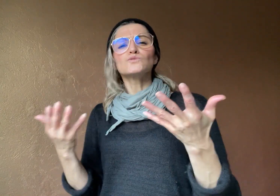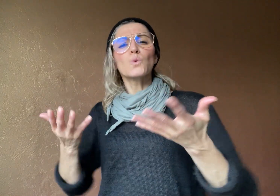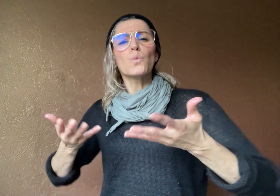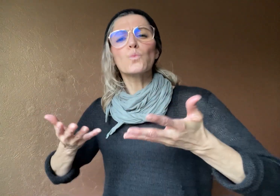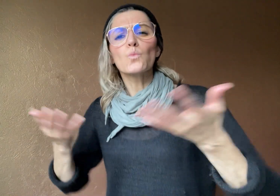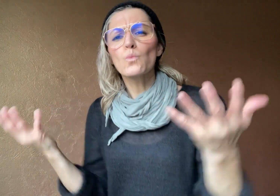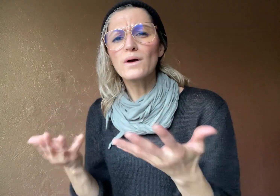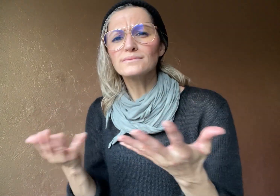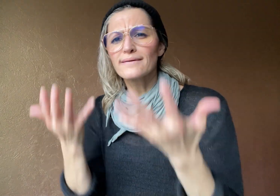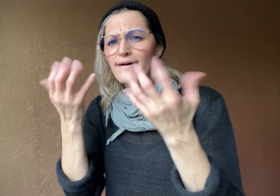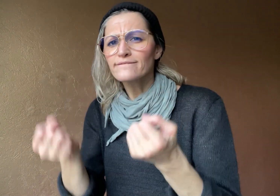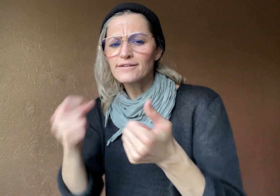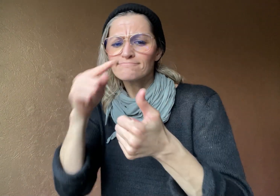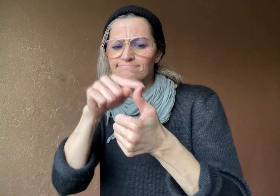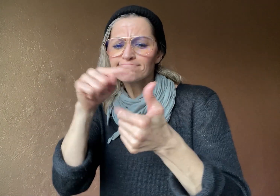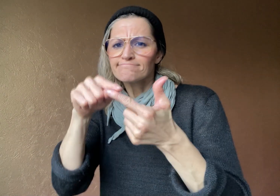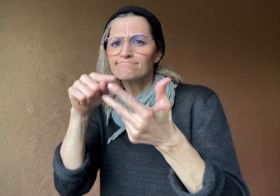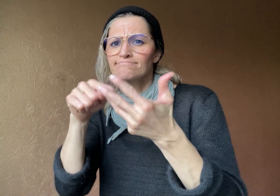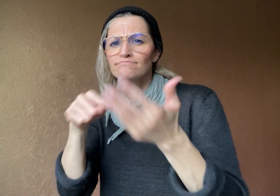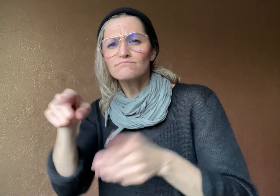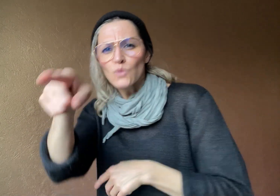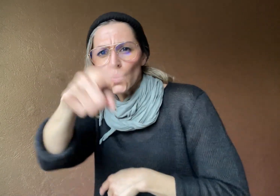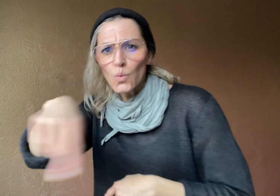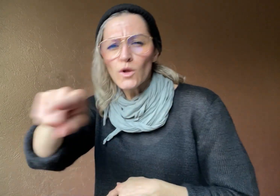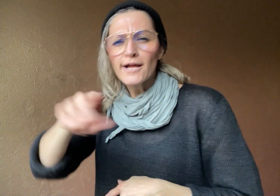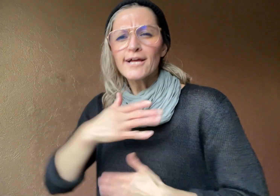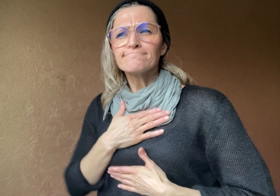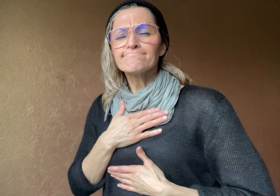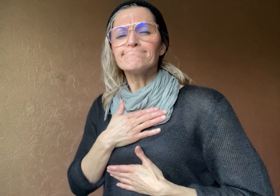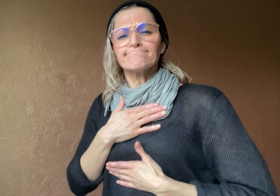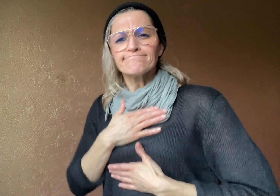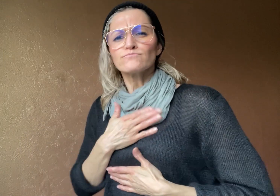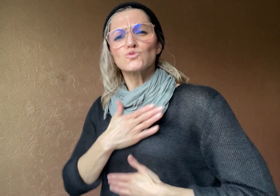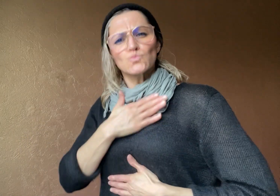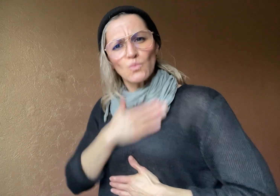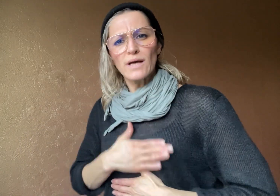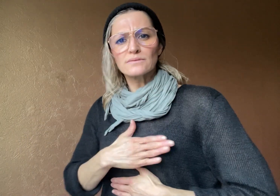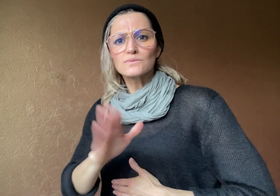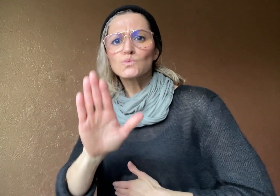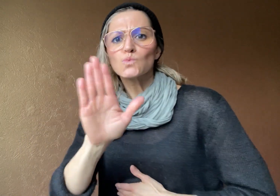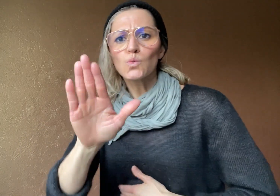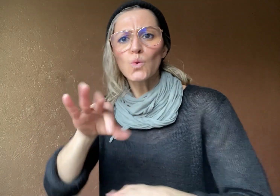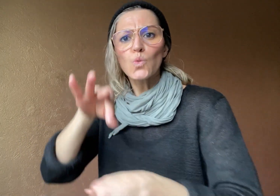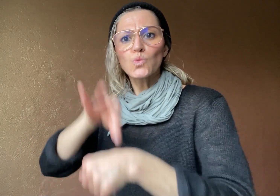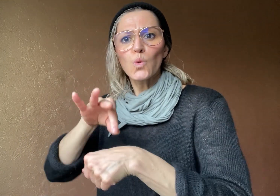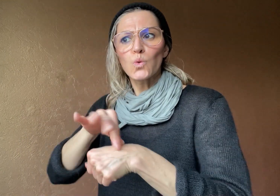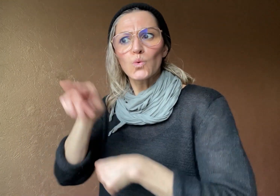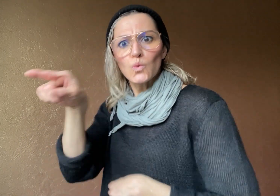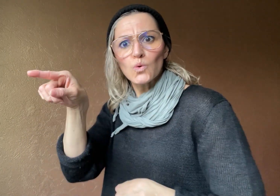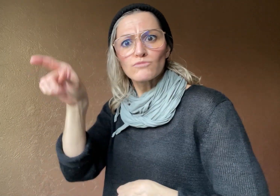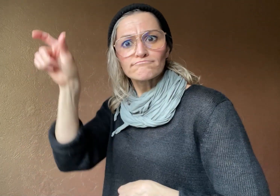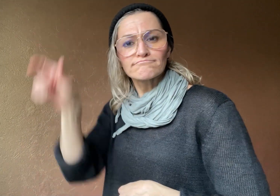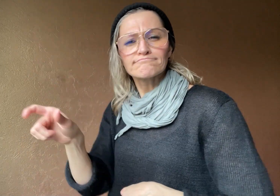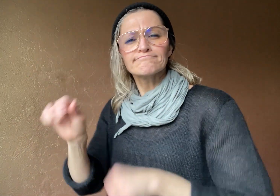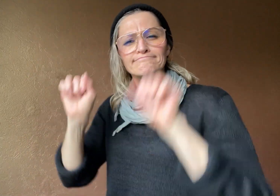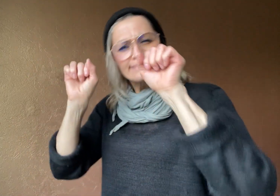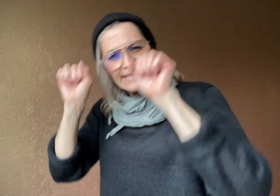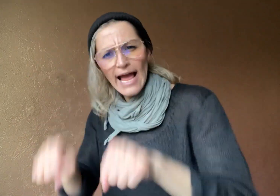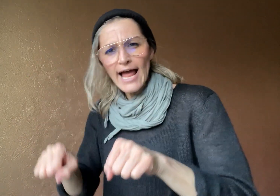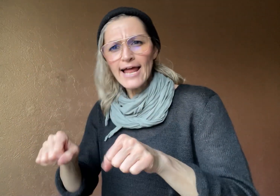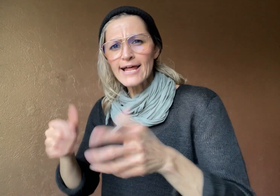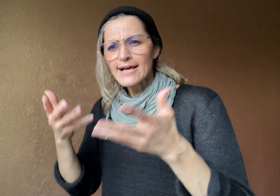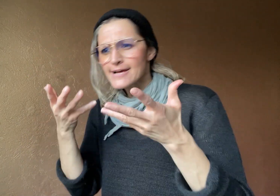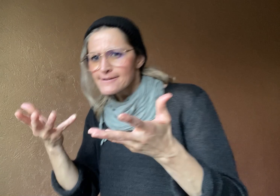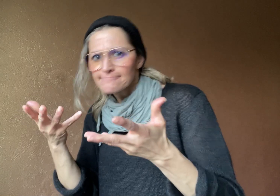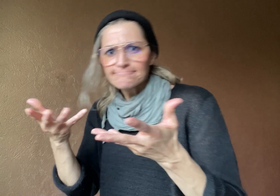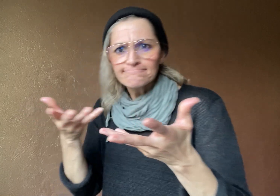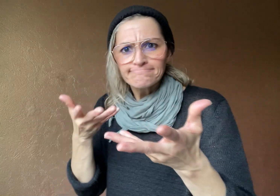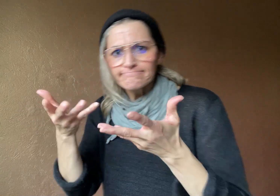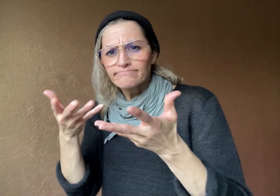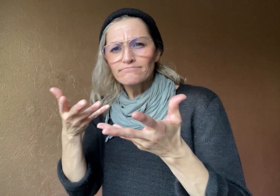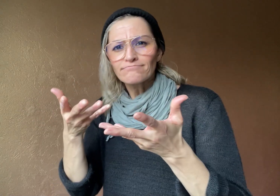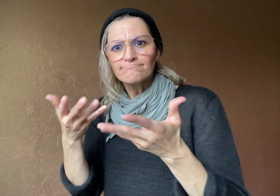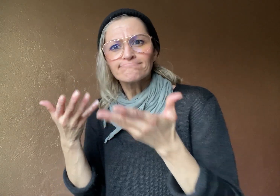What are some things you wish your physician would do that would